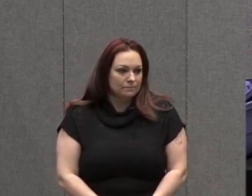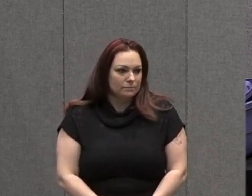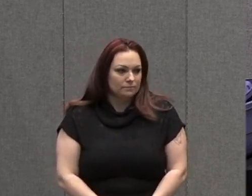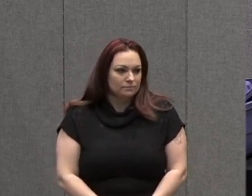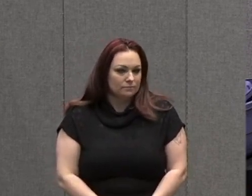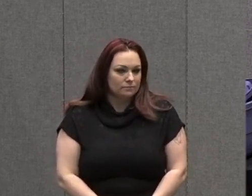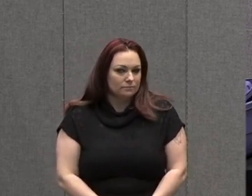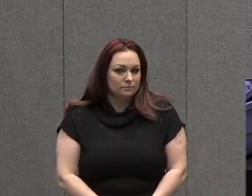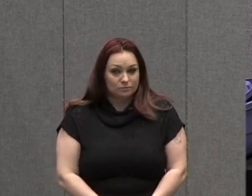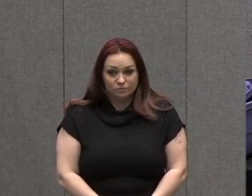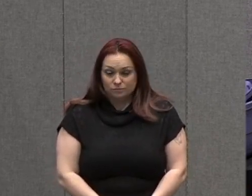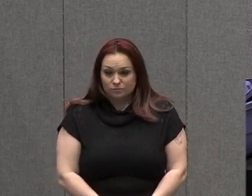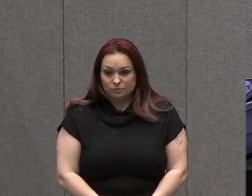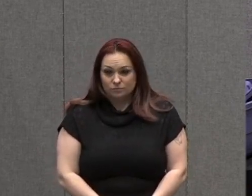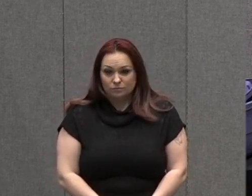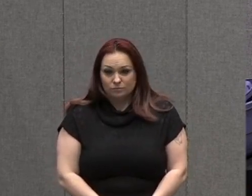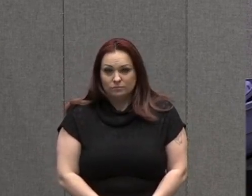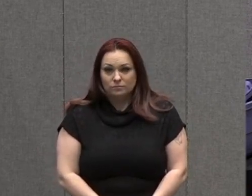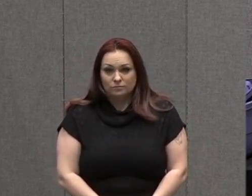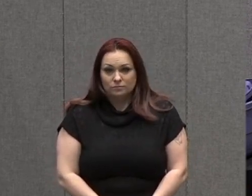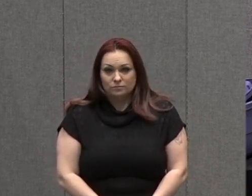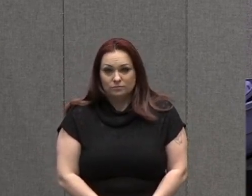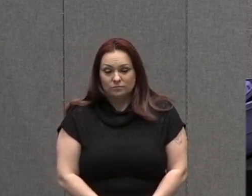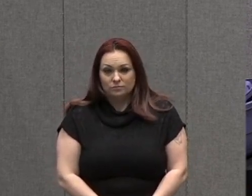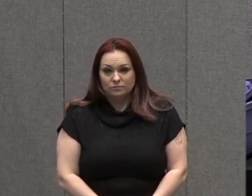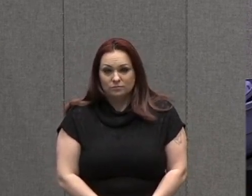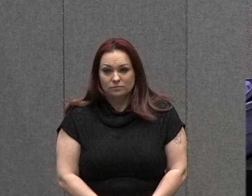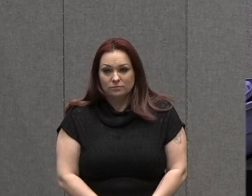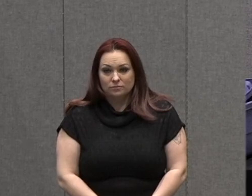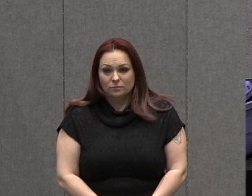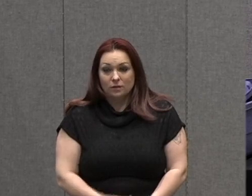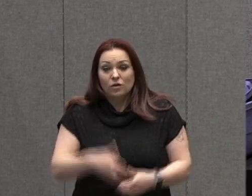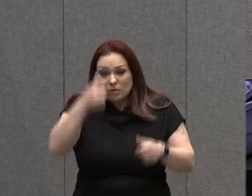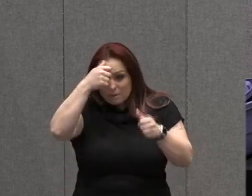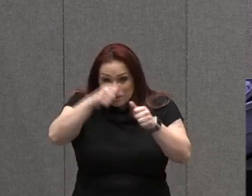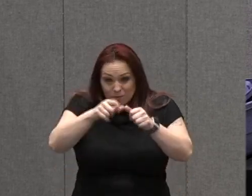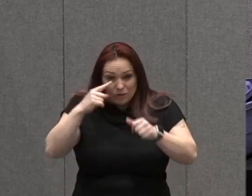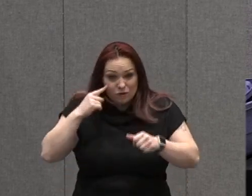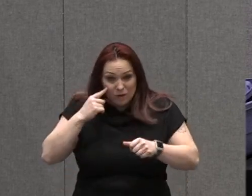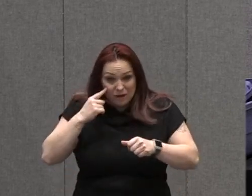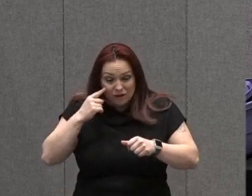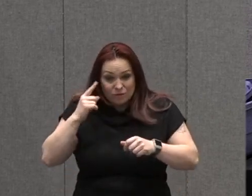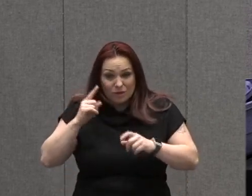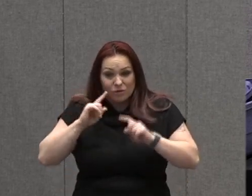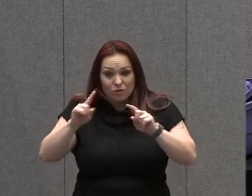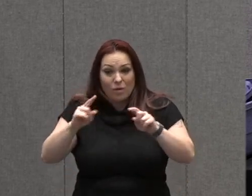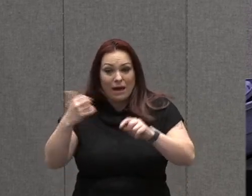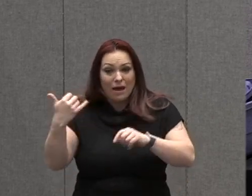What about like, remember when you used to be able to play on playgrounds? And you could hear the swings?